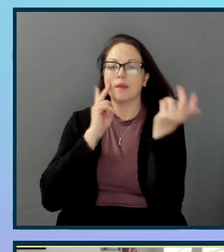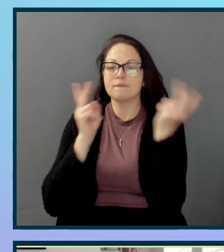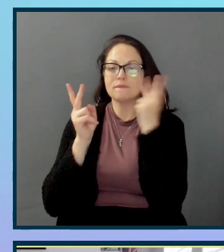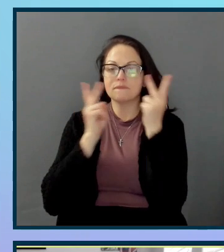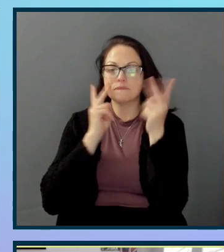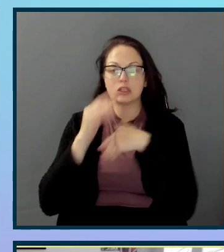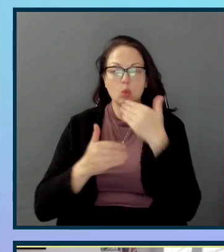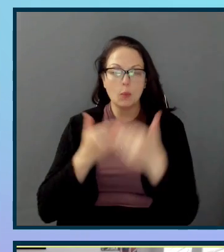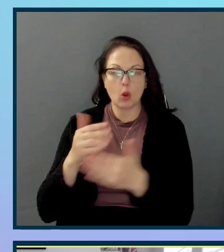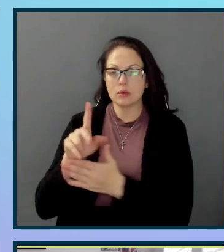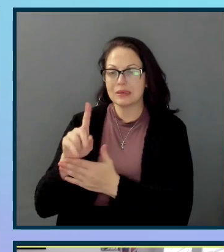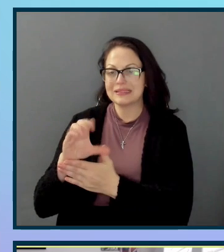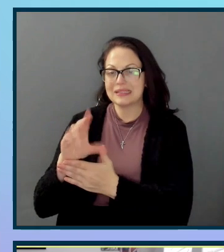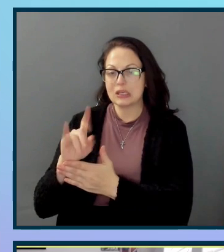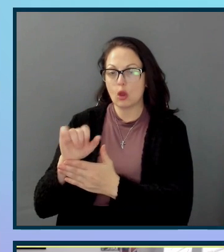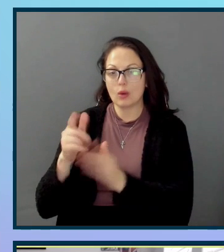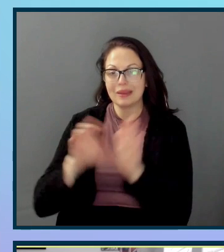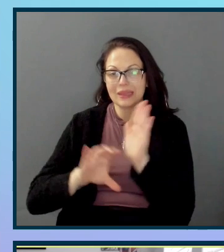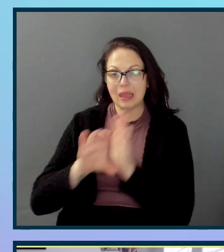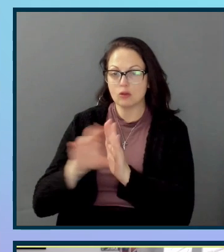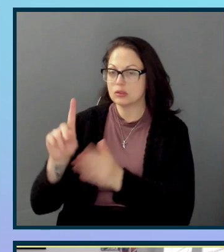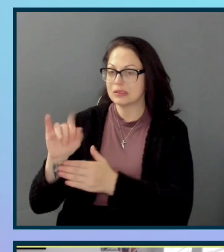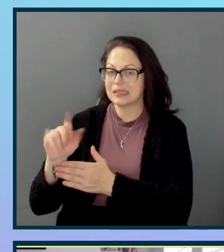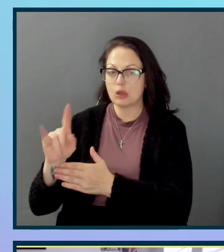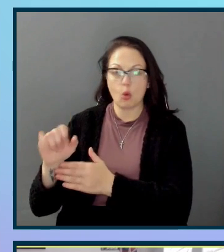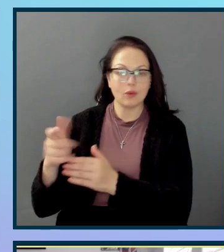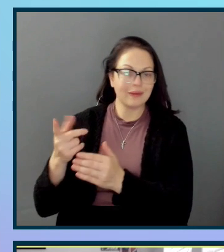decoding characters, decoding illustrations,